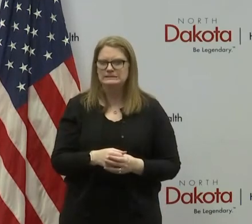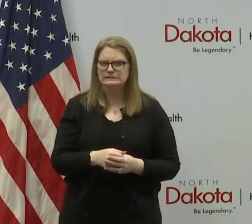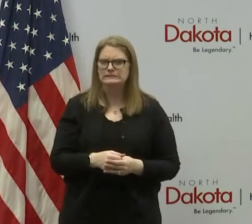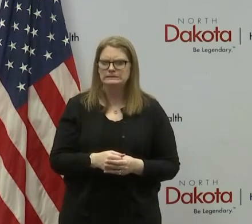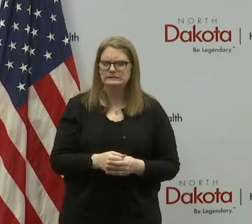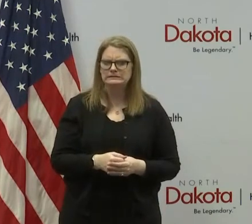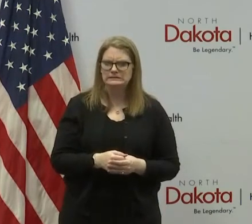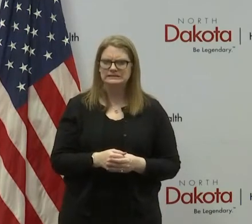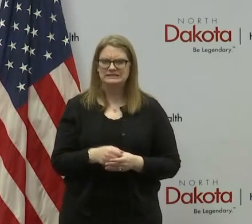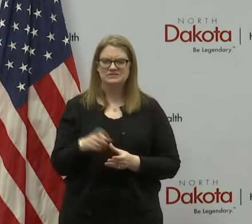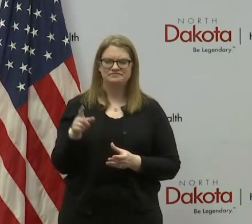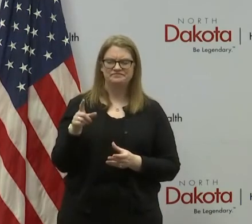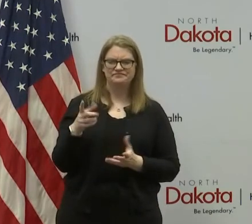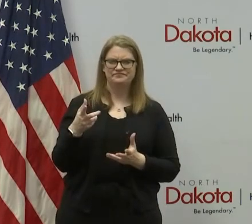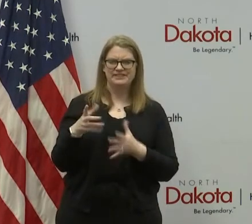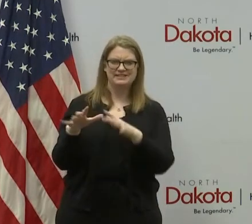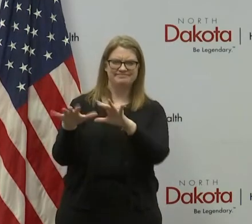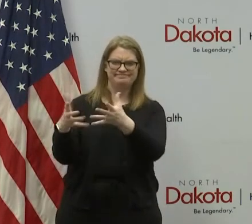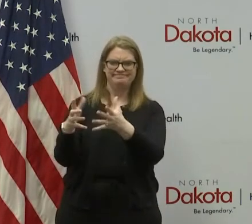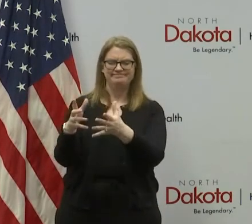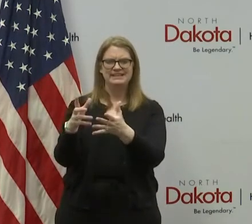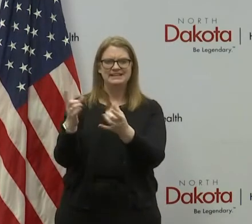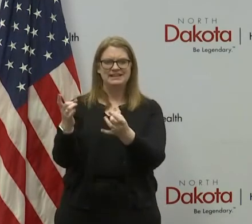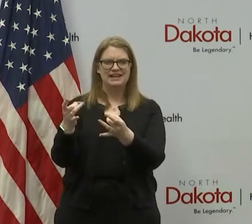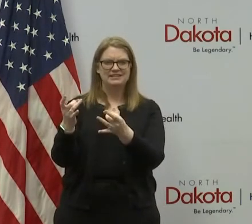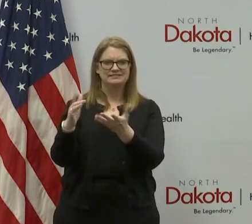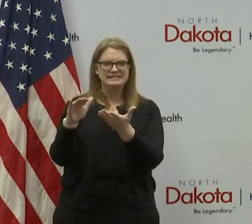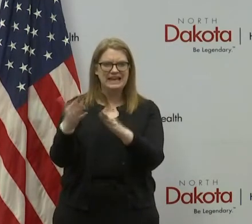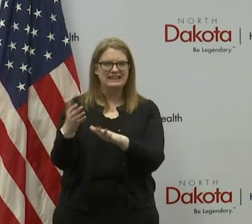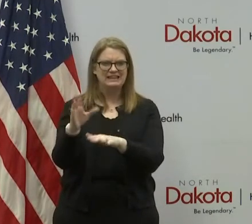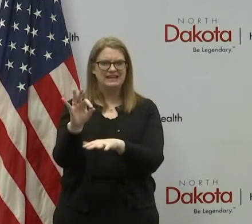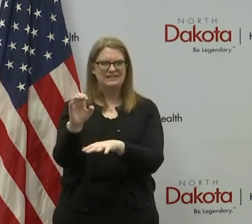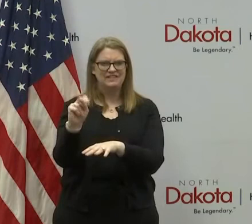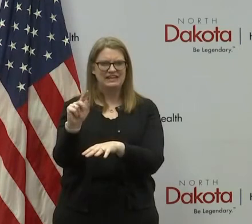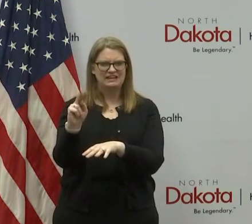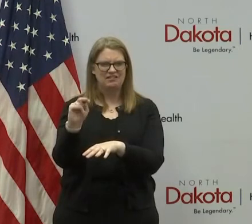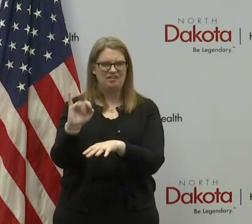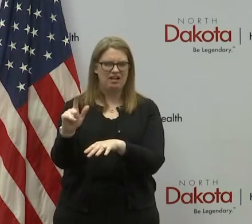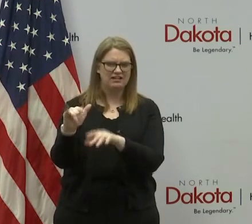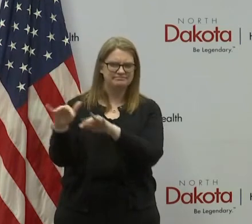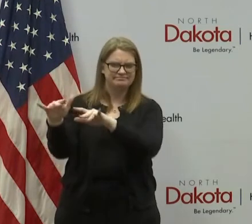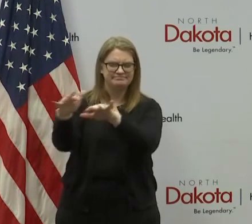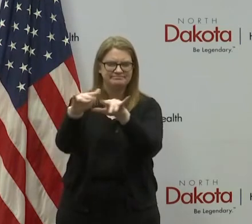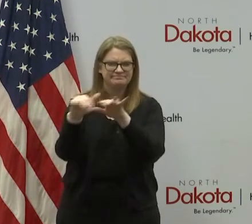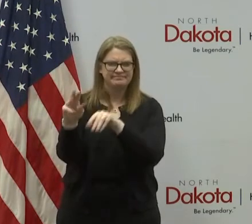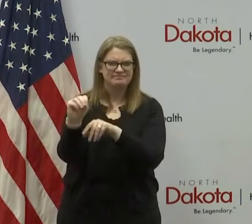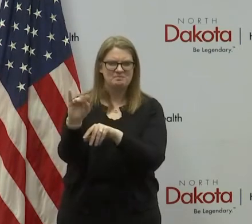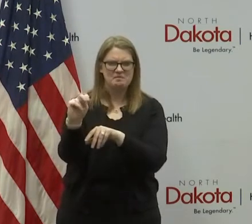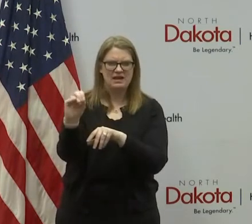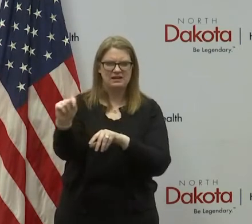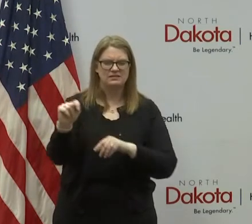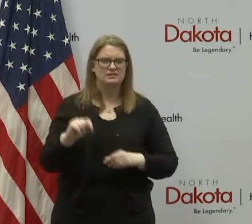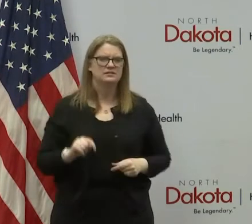OTHER DRUGS, HIGHLY DEADLY. SO OBVIOUSLY THERE'S A BATCH OF THAT FATAL FENTANYL ROLLING